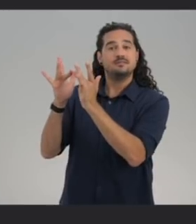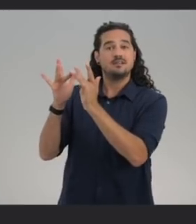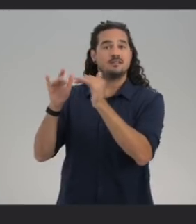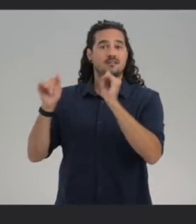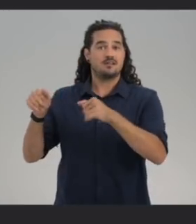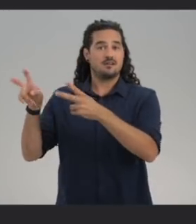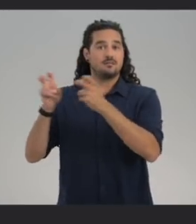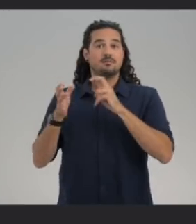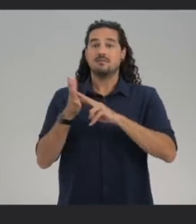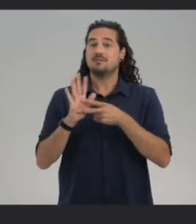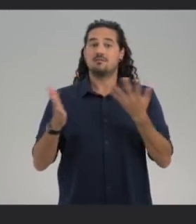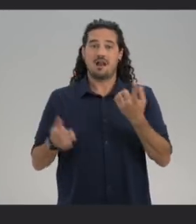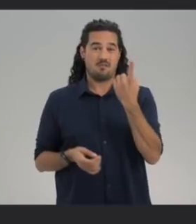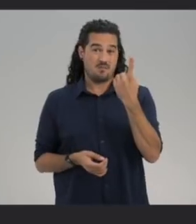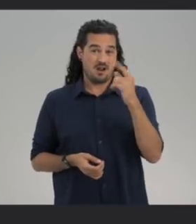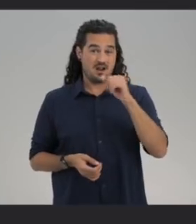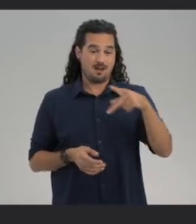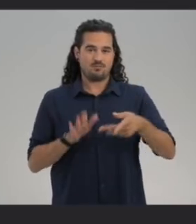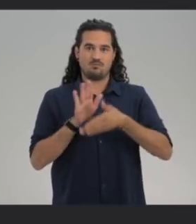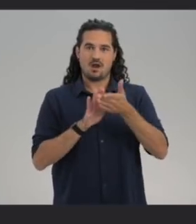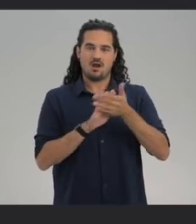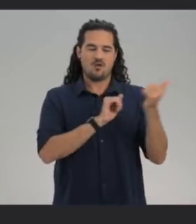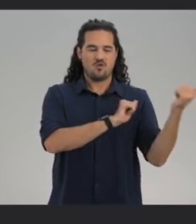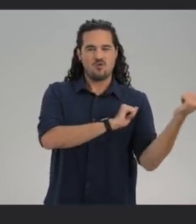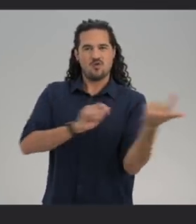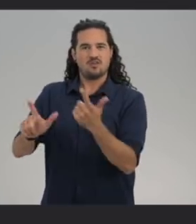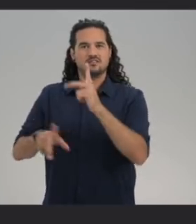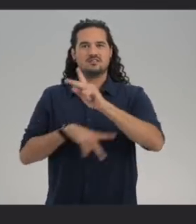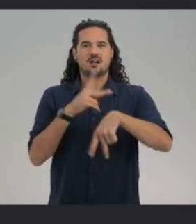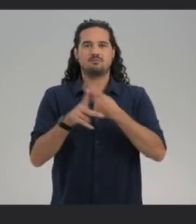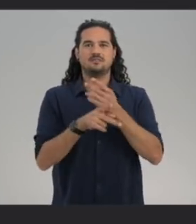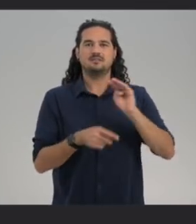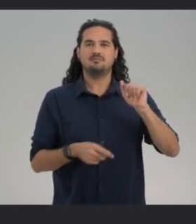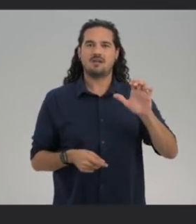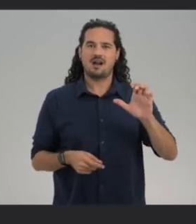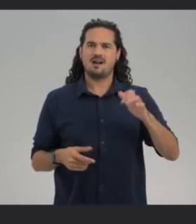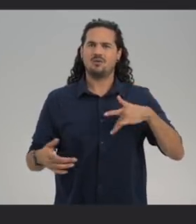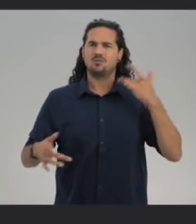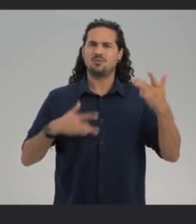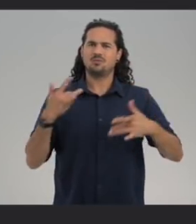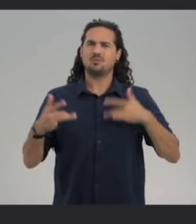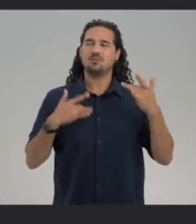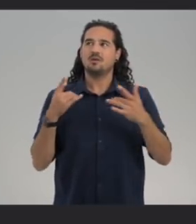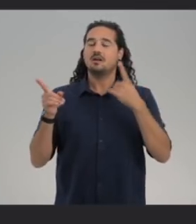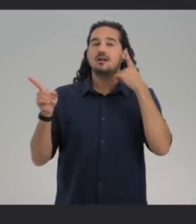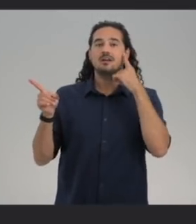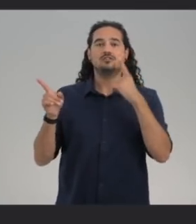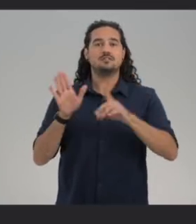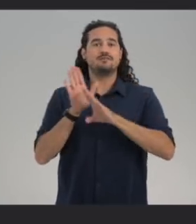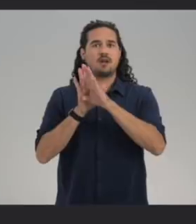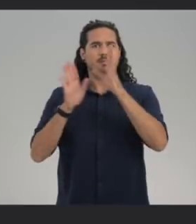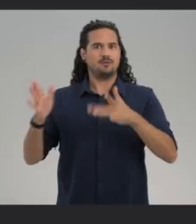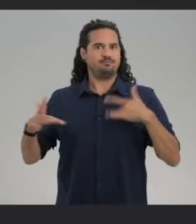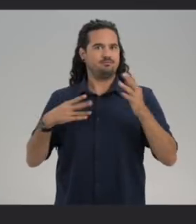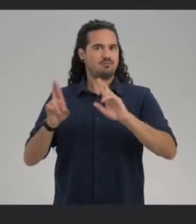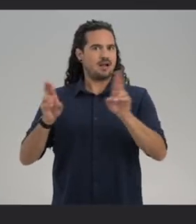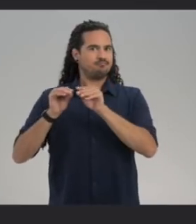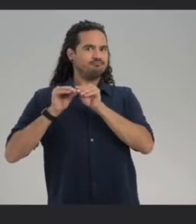meaning that one app can run on all of your Macs. We're hearing a lot of excitement from developers as they get ready to launch their Universal apps.